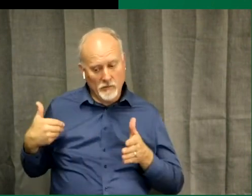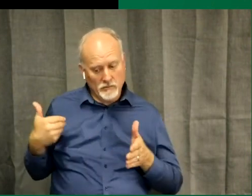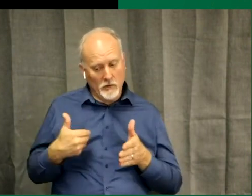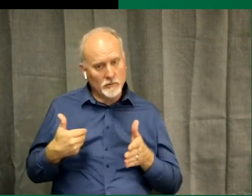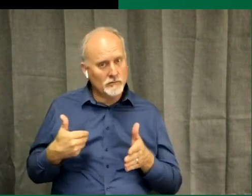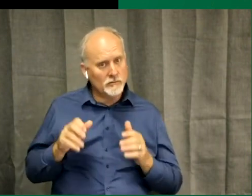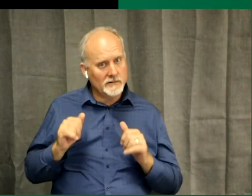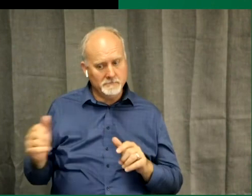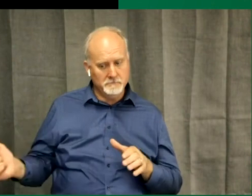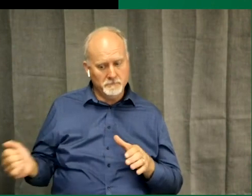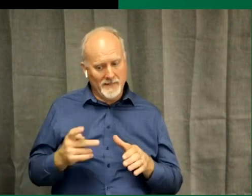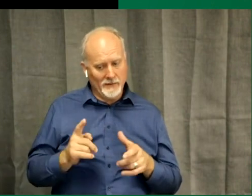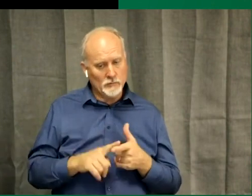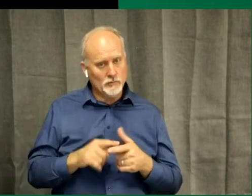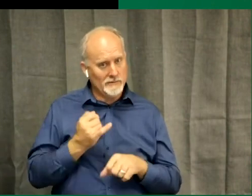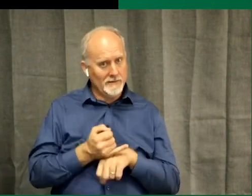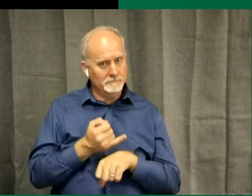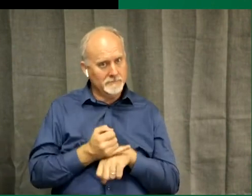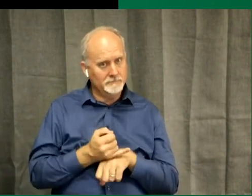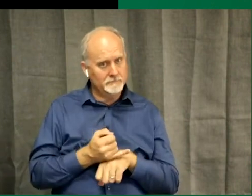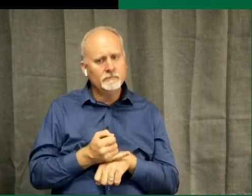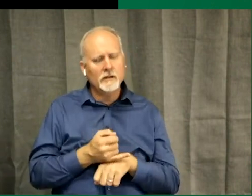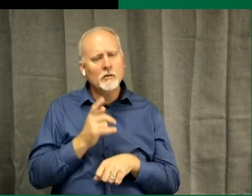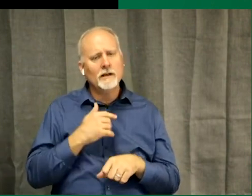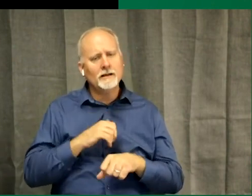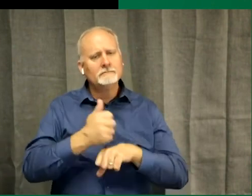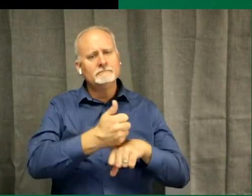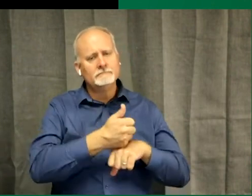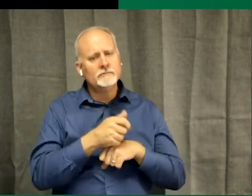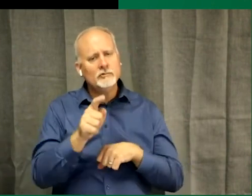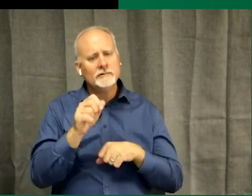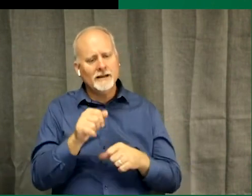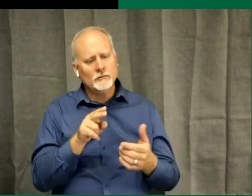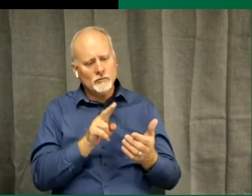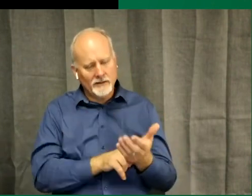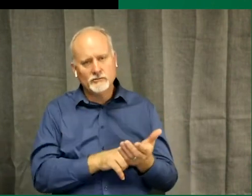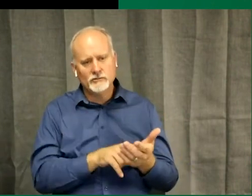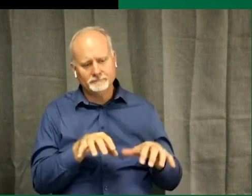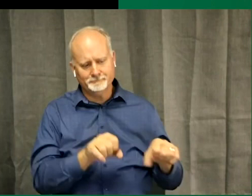return to campus there will be spaces available that you can register for beginning two weeks